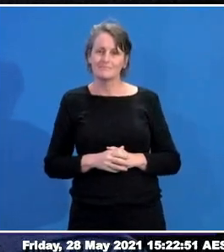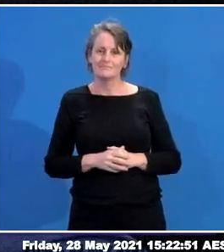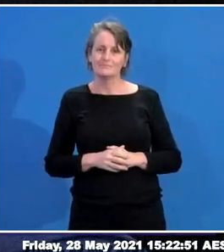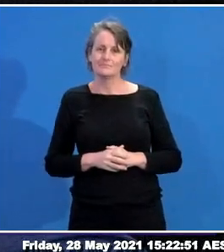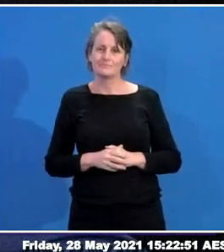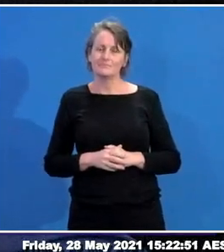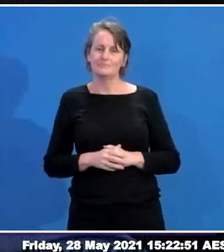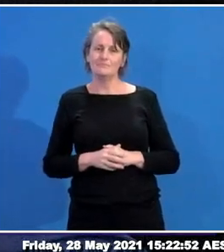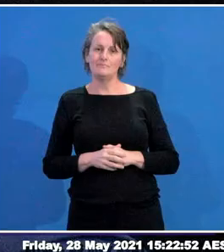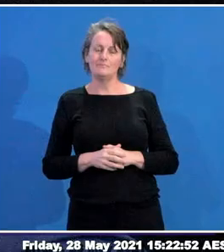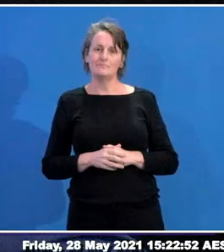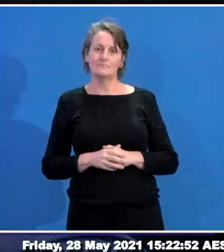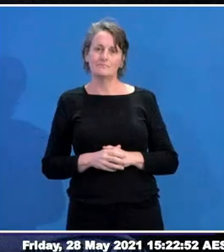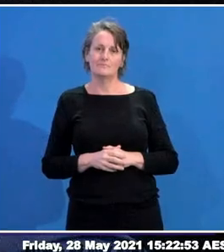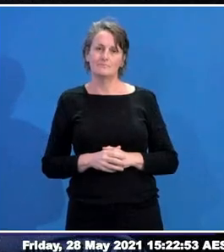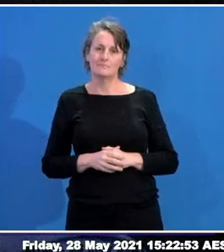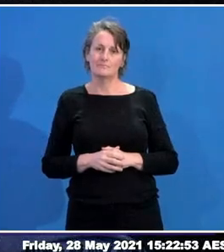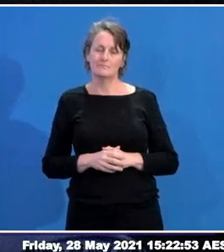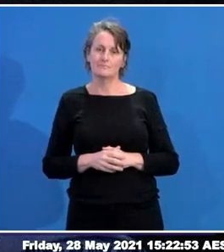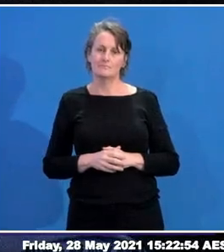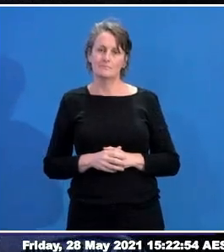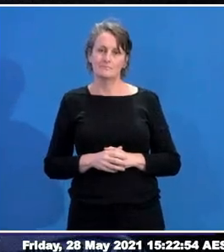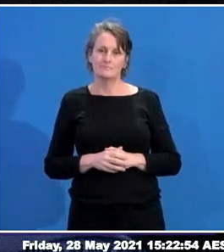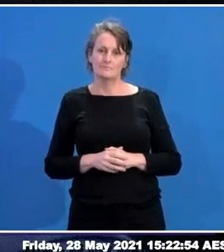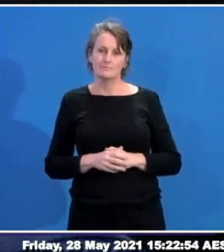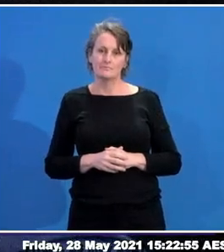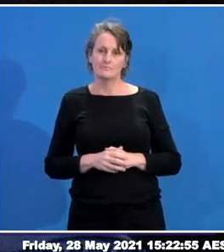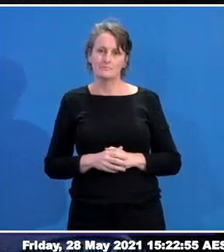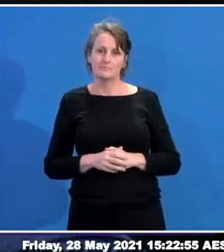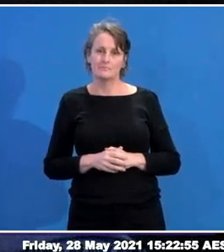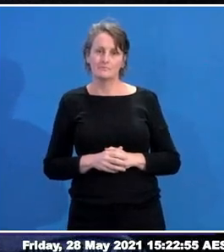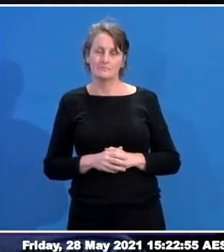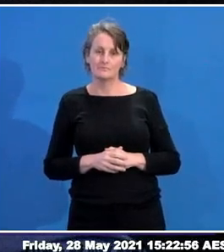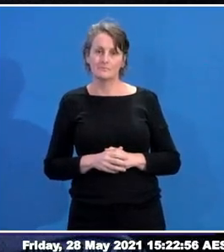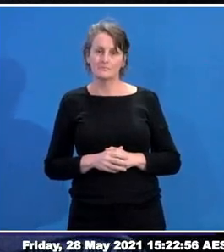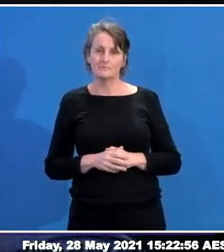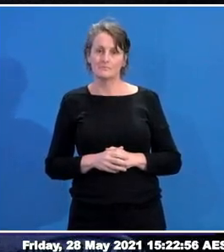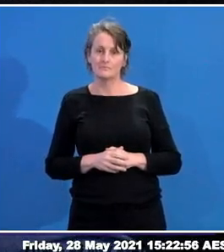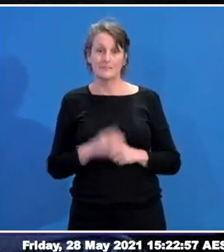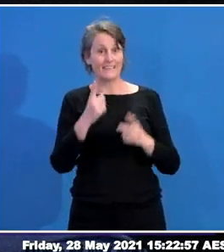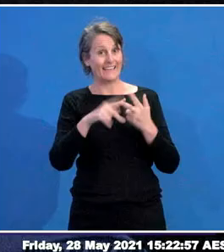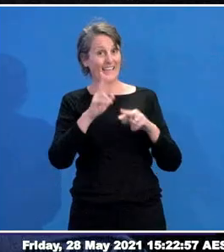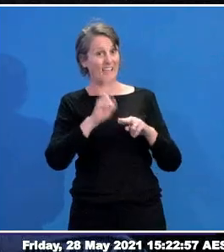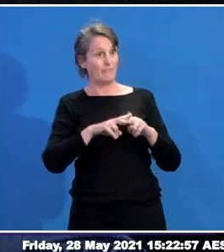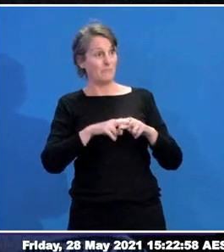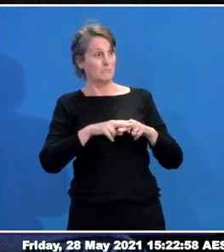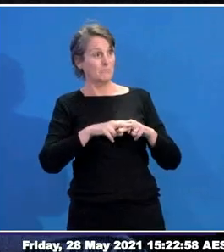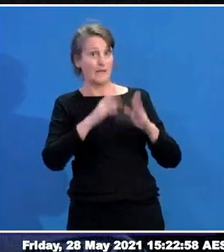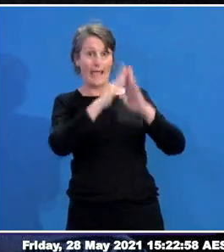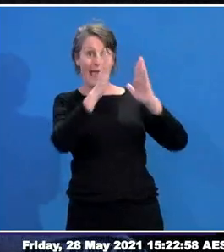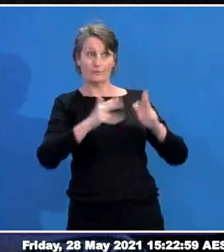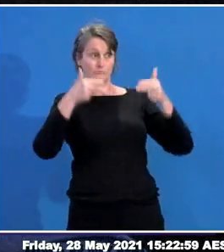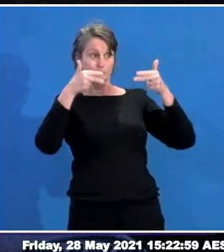think one can generalise from a specific sample around whether or not such a thing